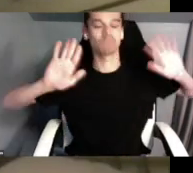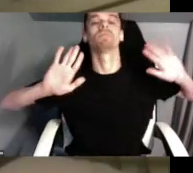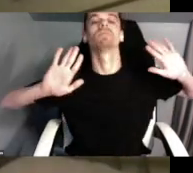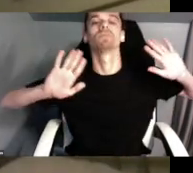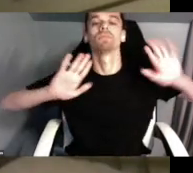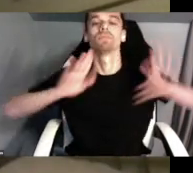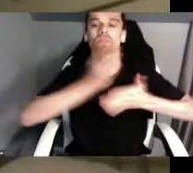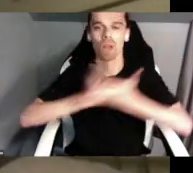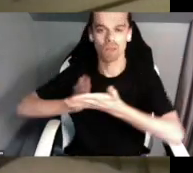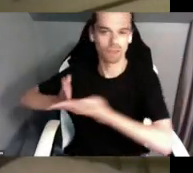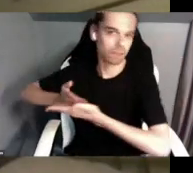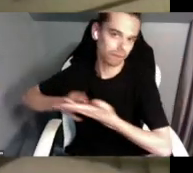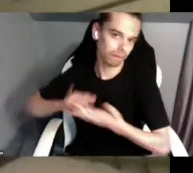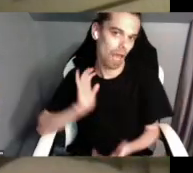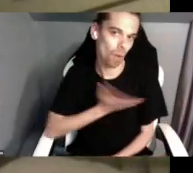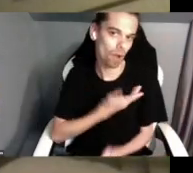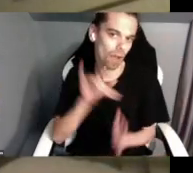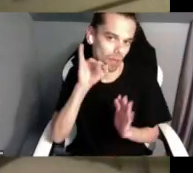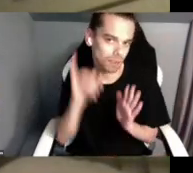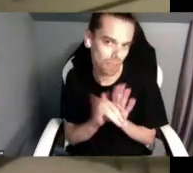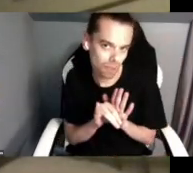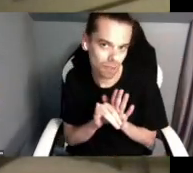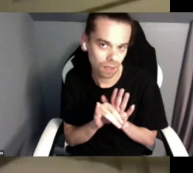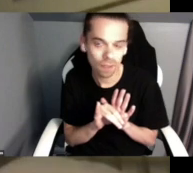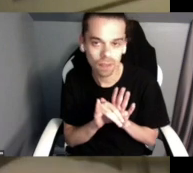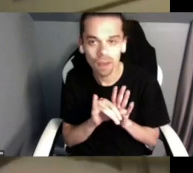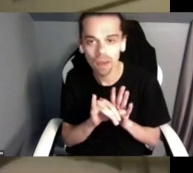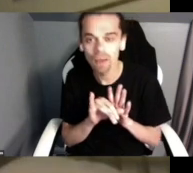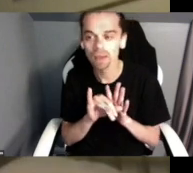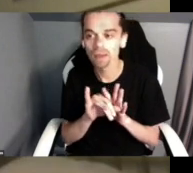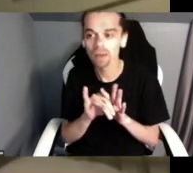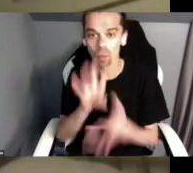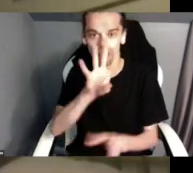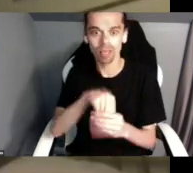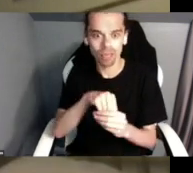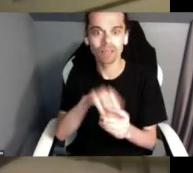when engaging in disability rights movement,